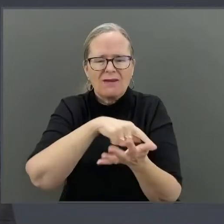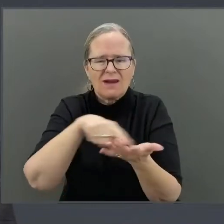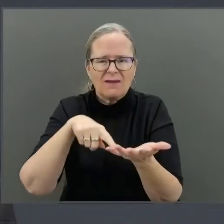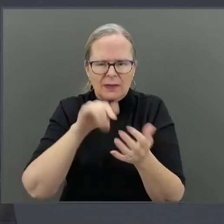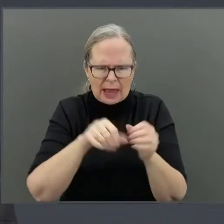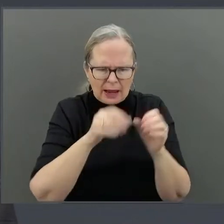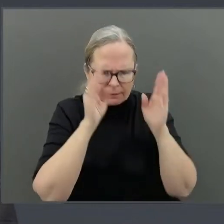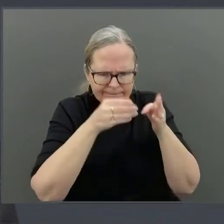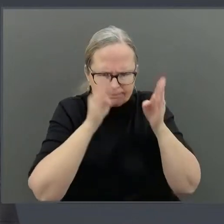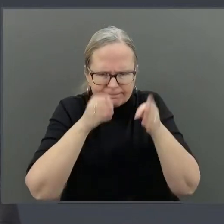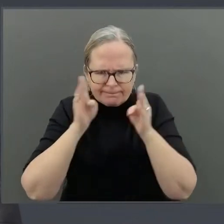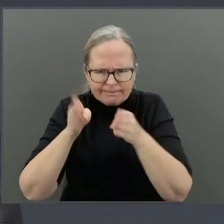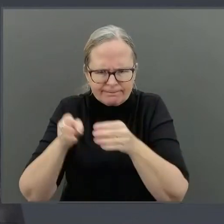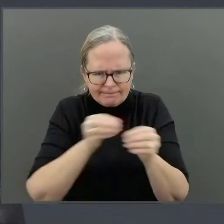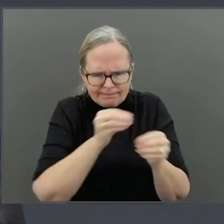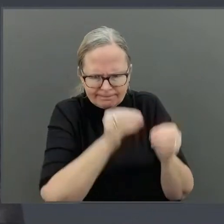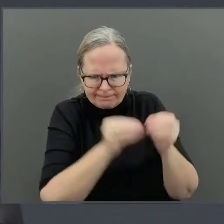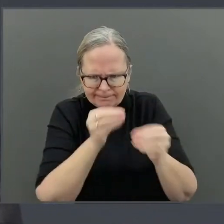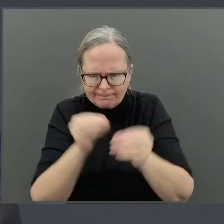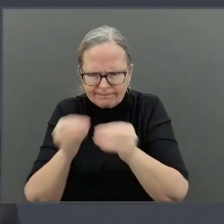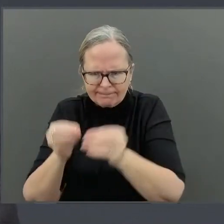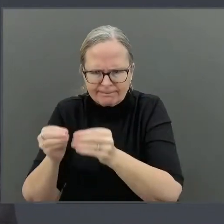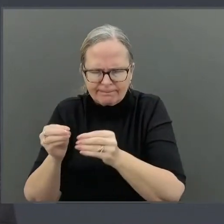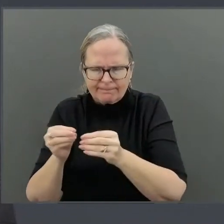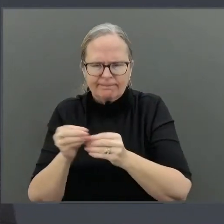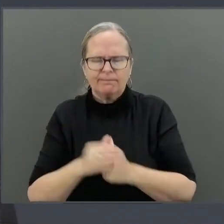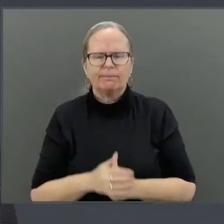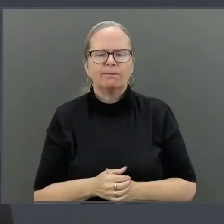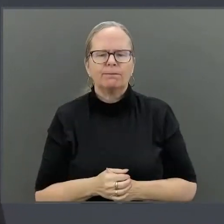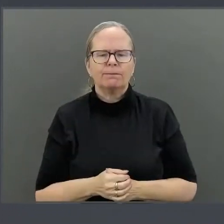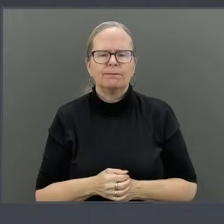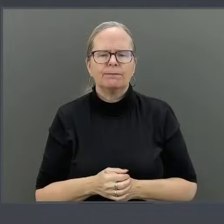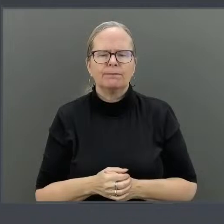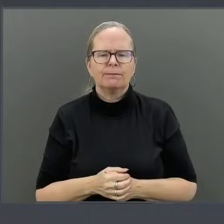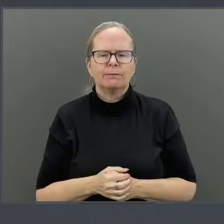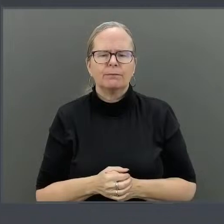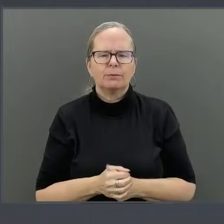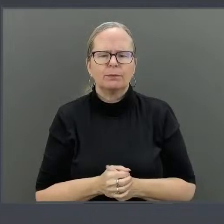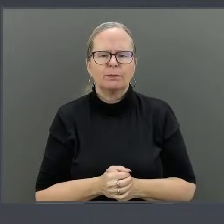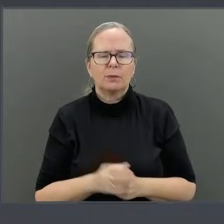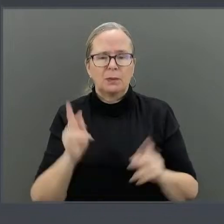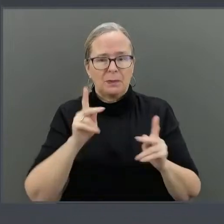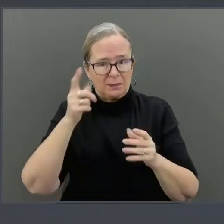who are impacted by the traffic detours I'm on site at various times throughout the day